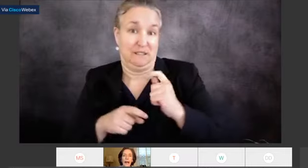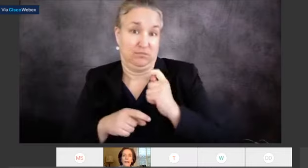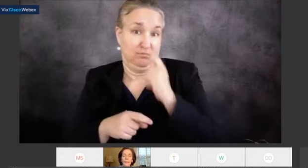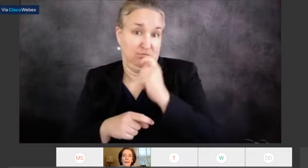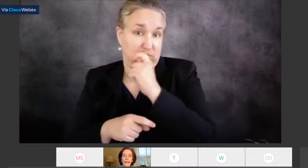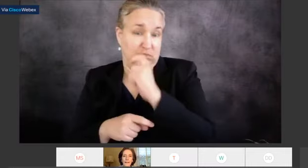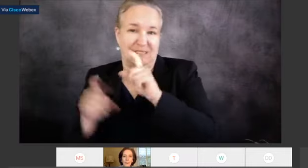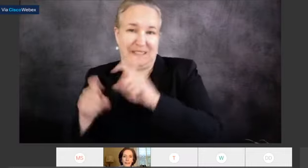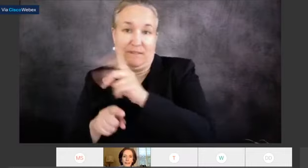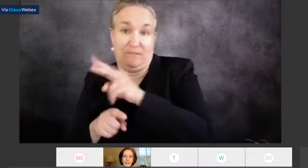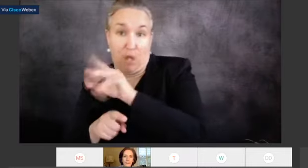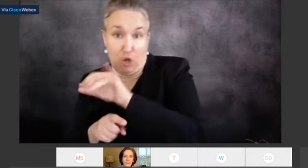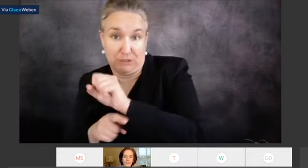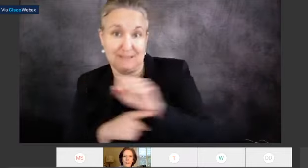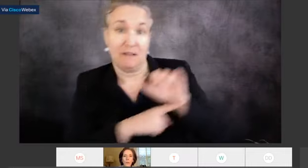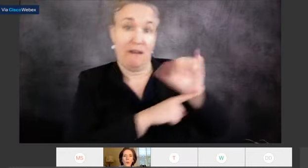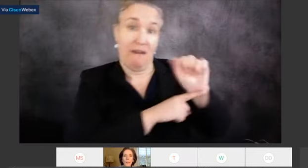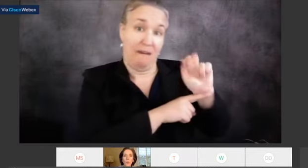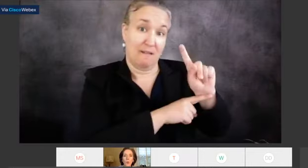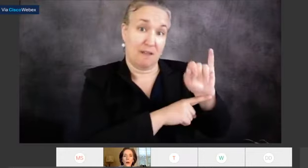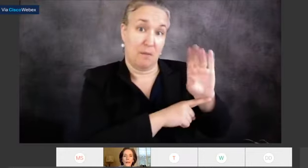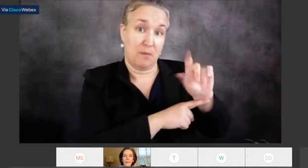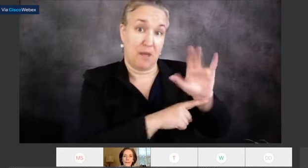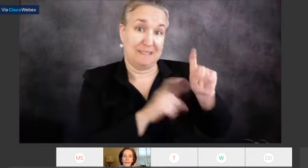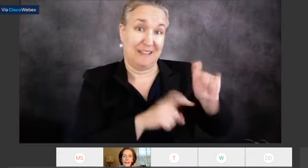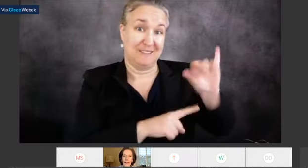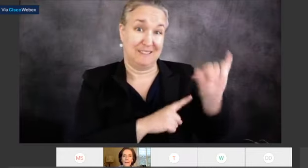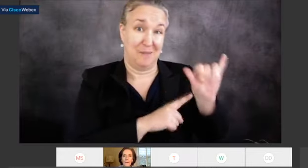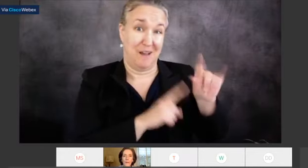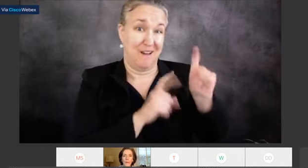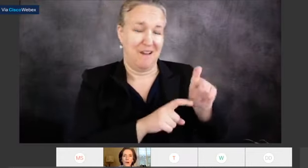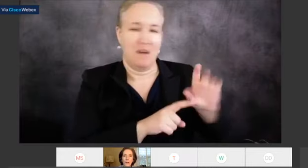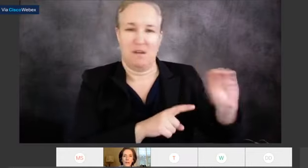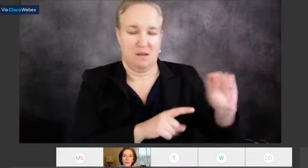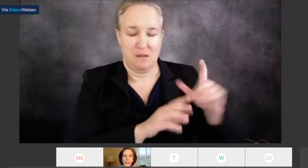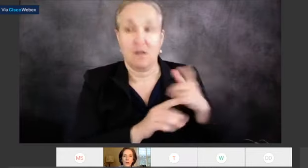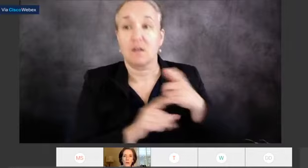not from the antibody test we had one of these cases from a long-term care